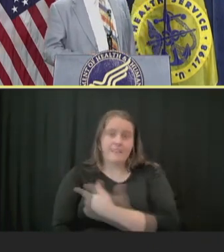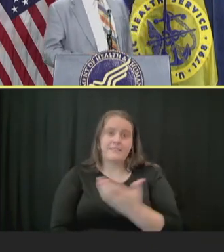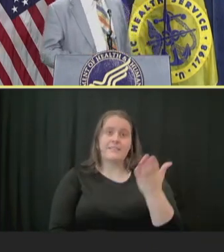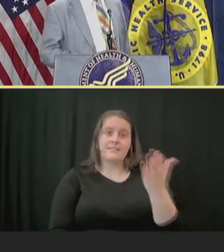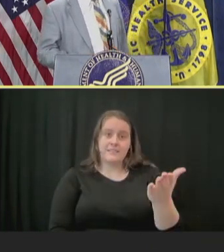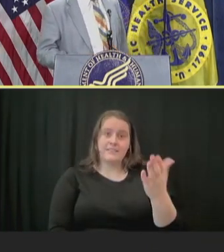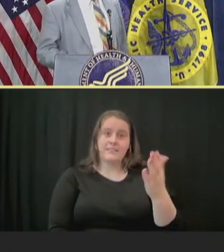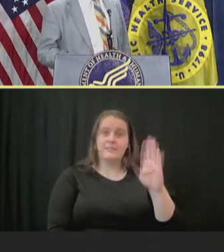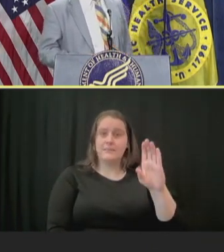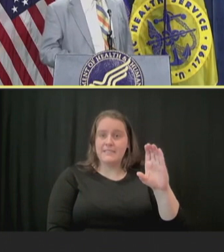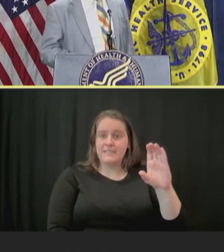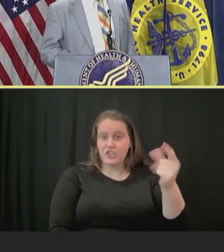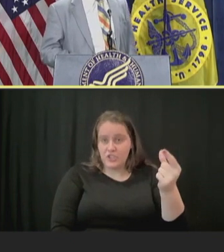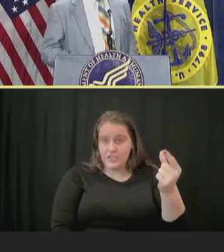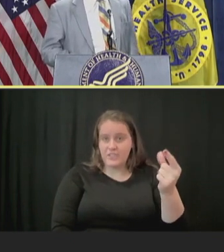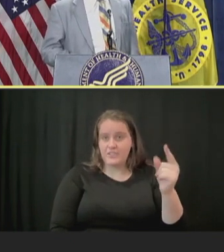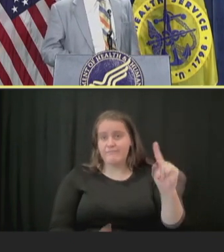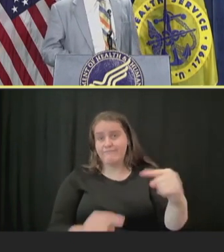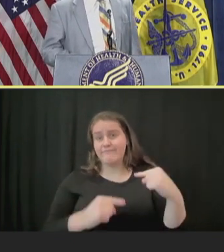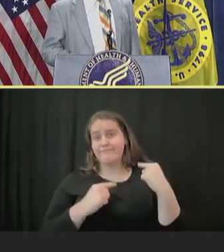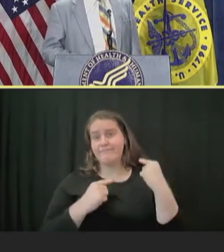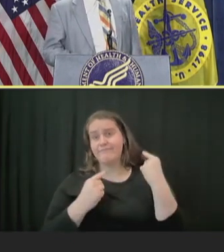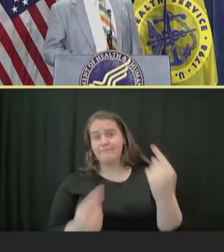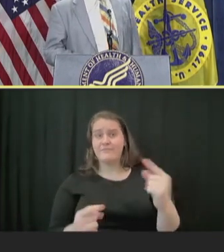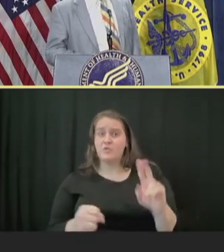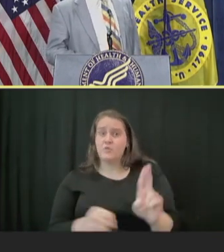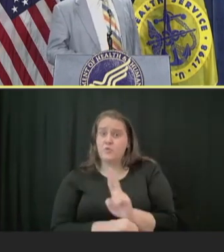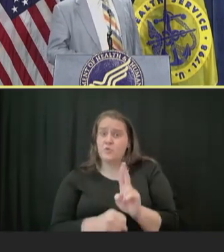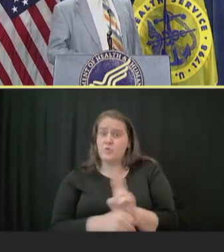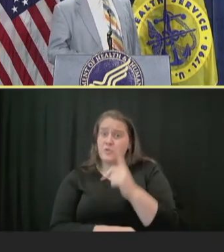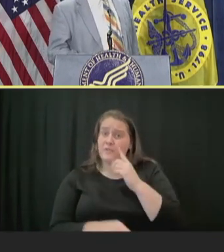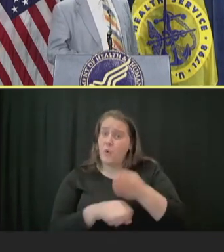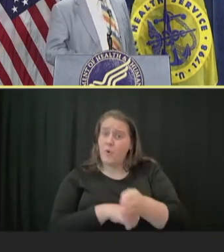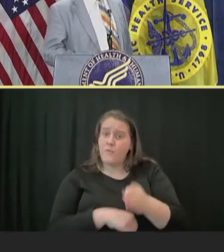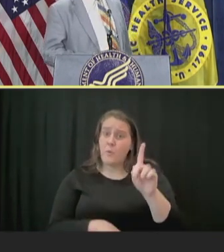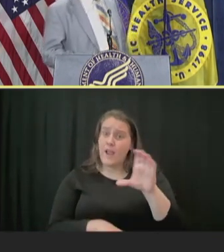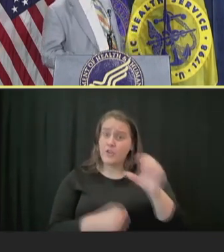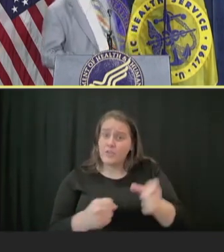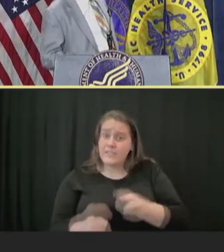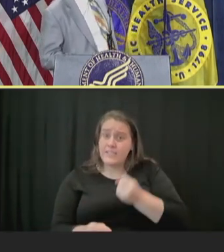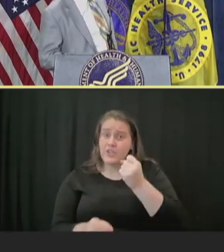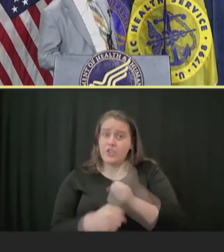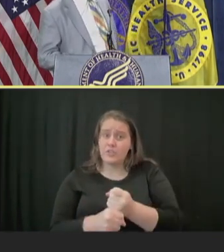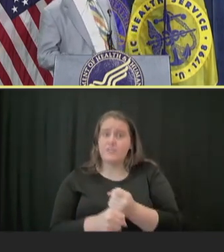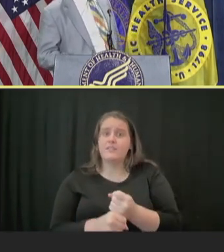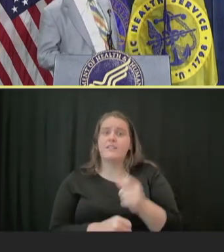that we've used for 100 years now. And it's an attenuated version of mycobacterium bovis,